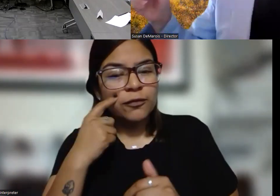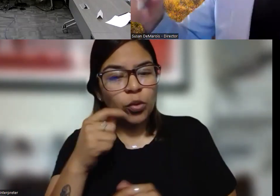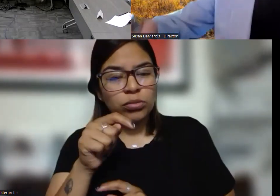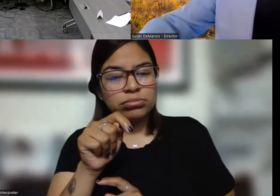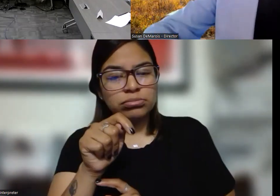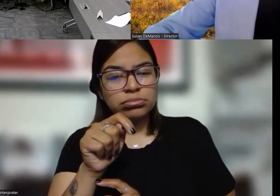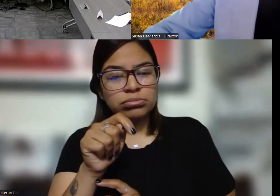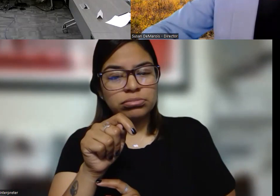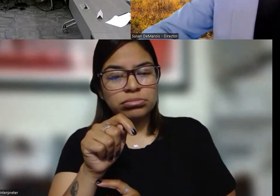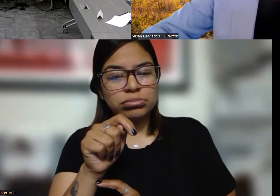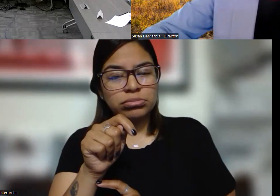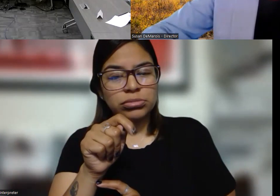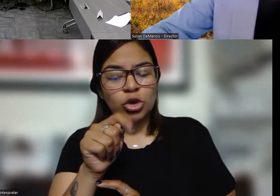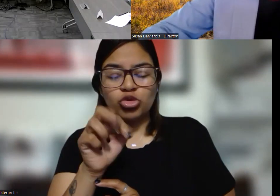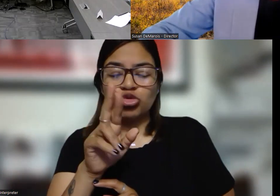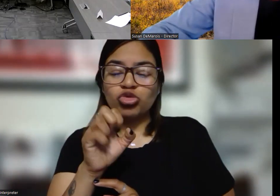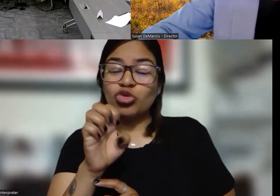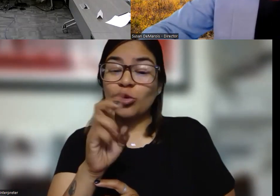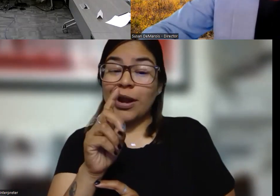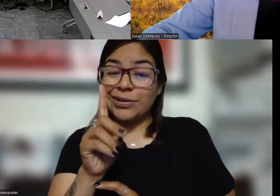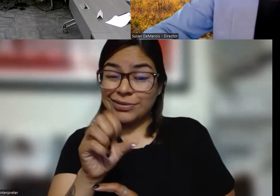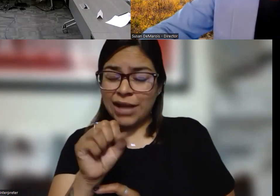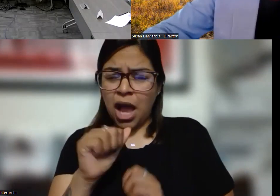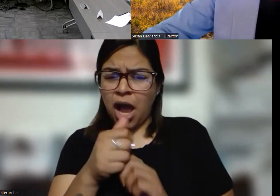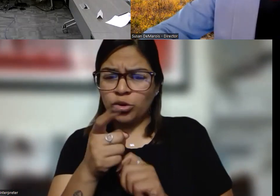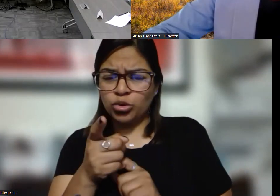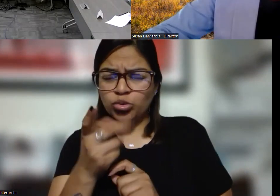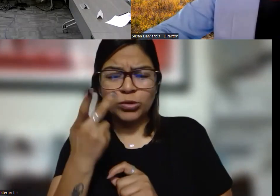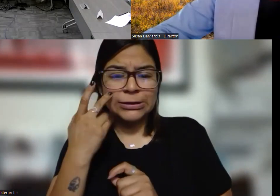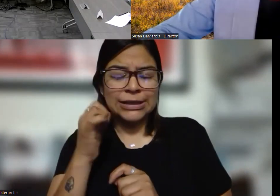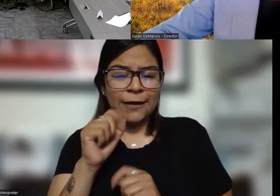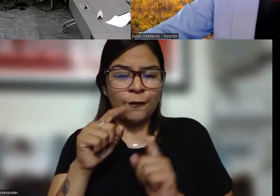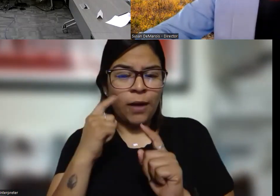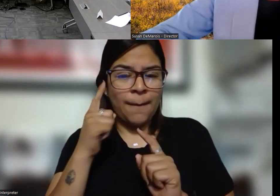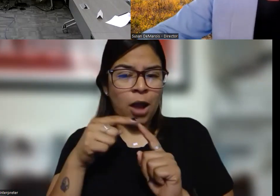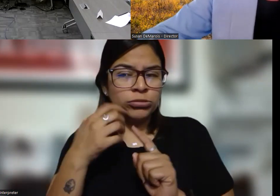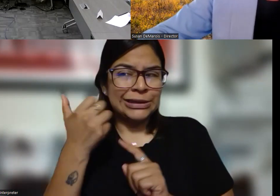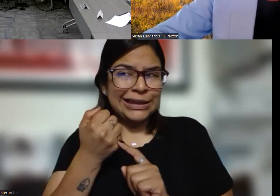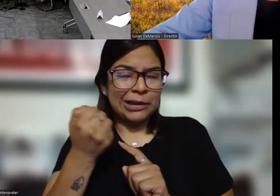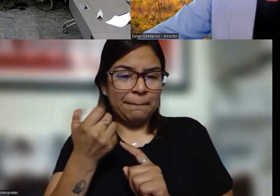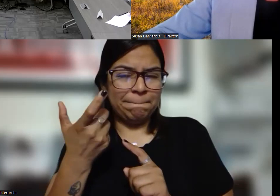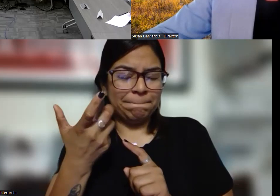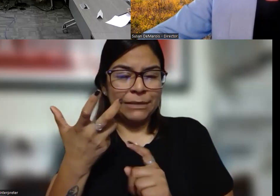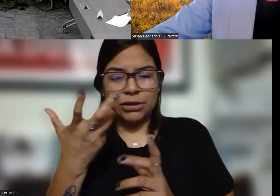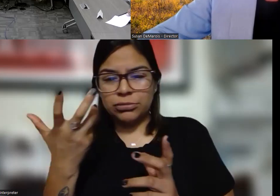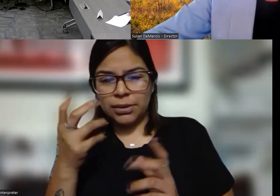people uh are falling into the uh forgotten middle because that group may be getting much larger